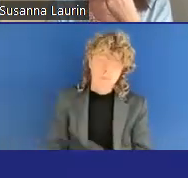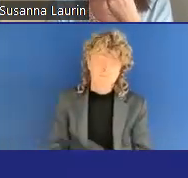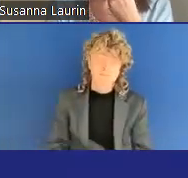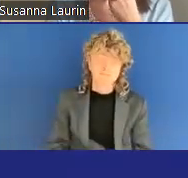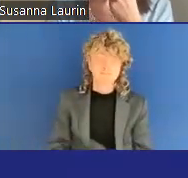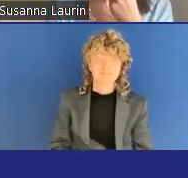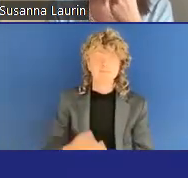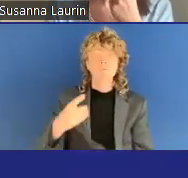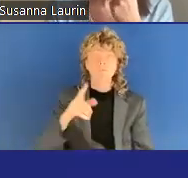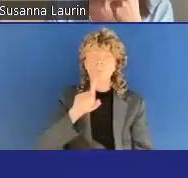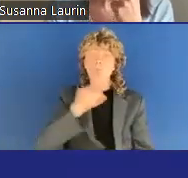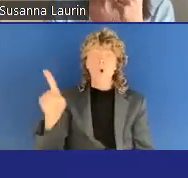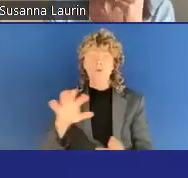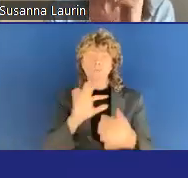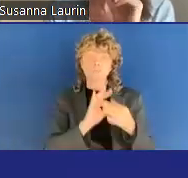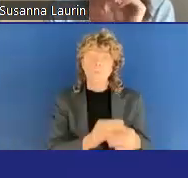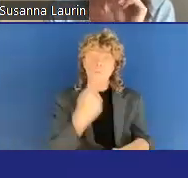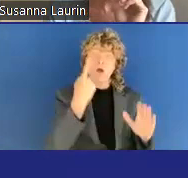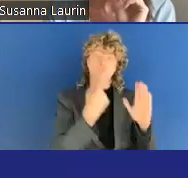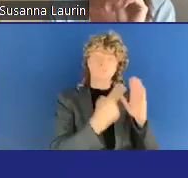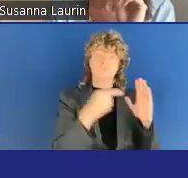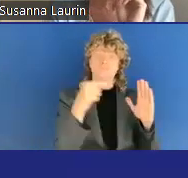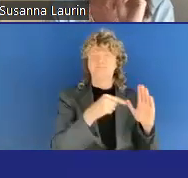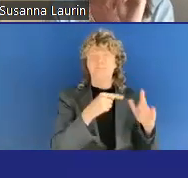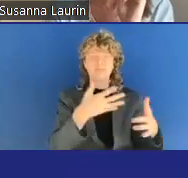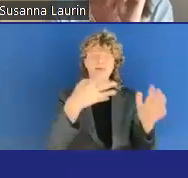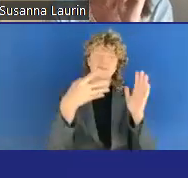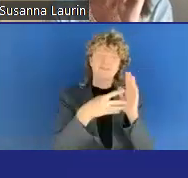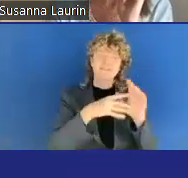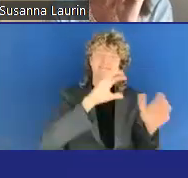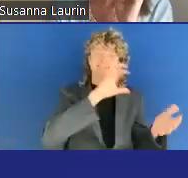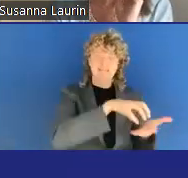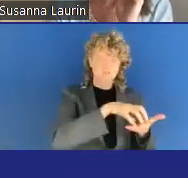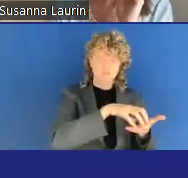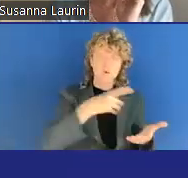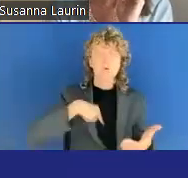We wanted to launch a volunteer mentoring program within this past year. We weren't able to do it because